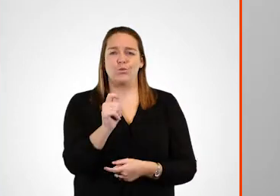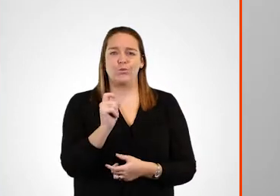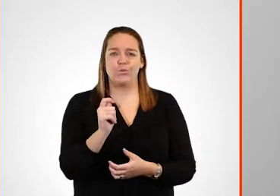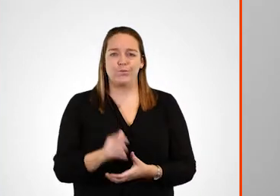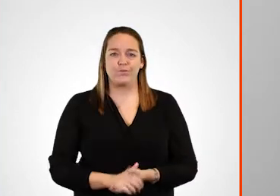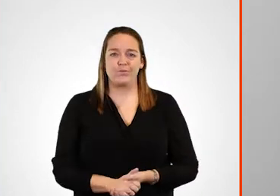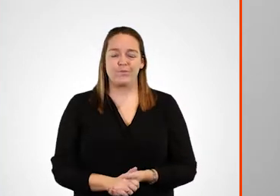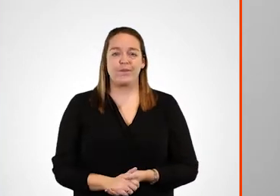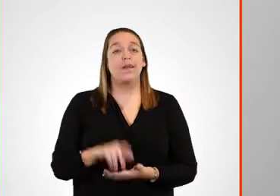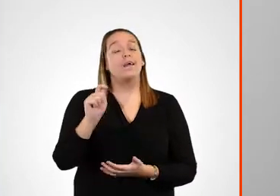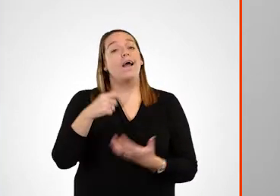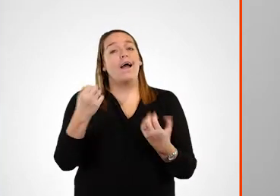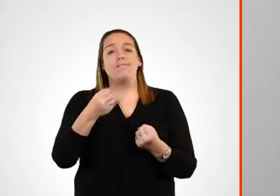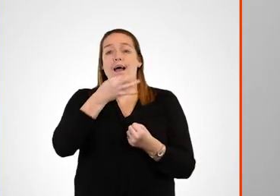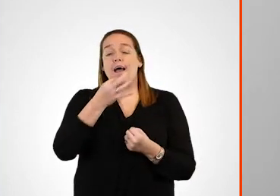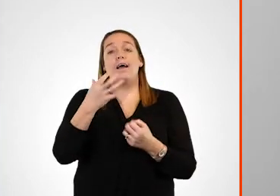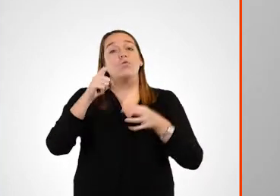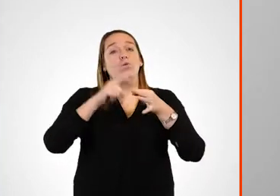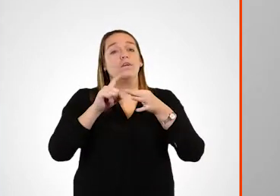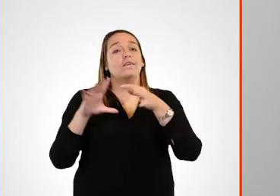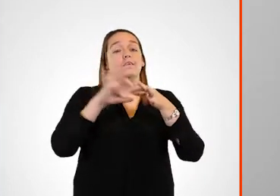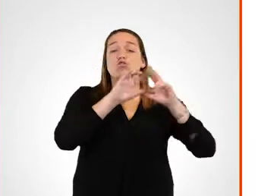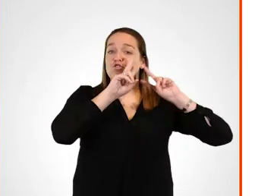and then we asked these research questions: